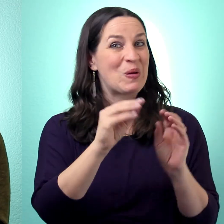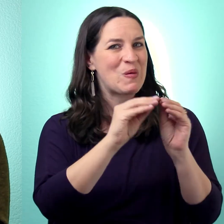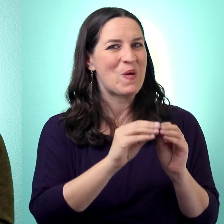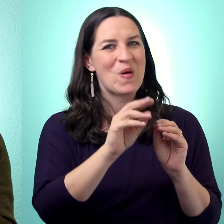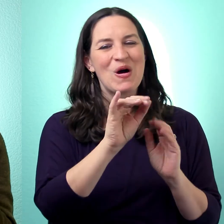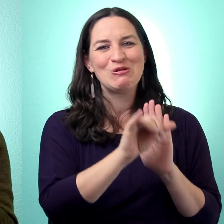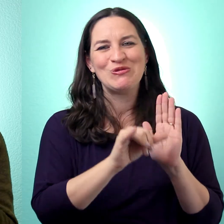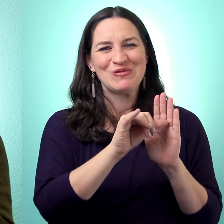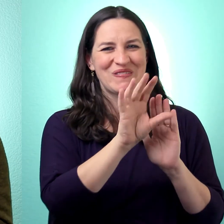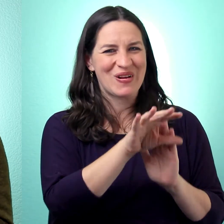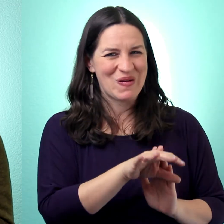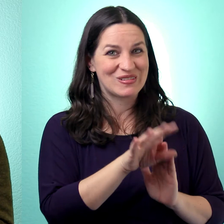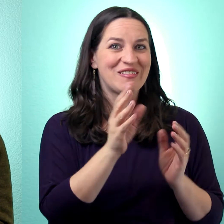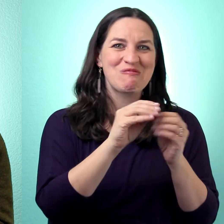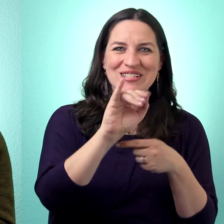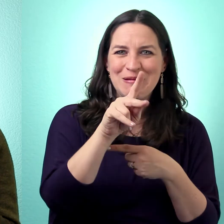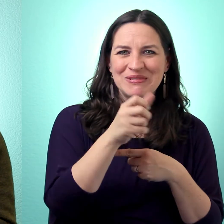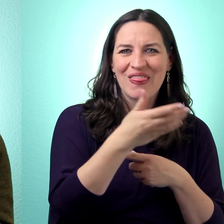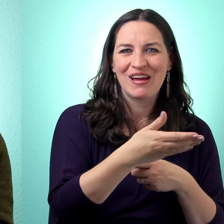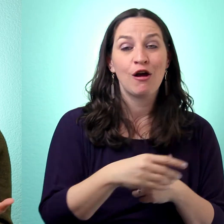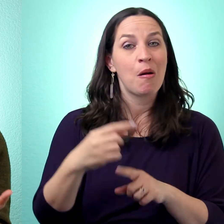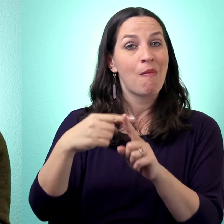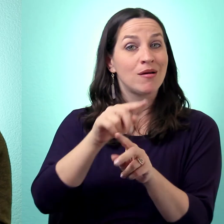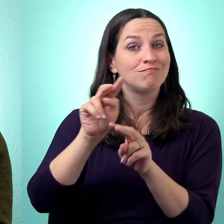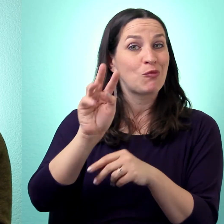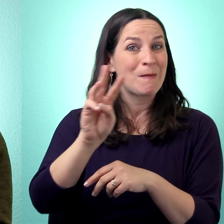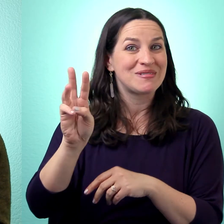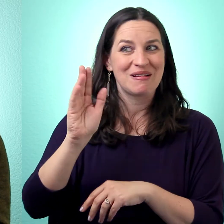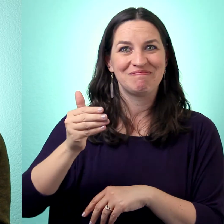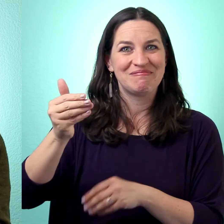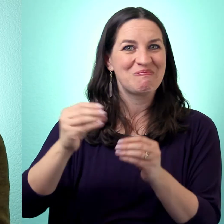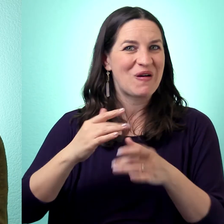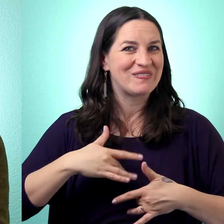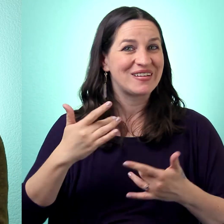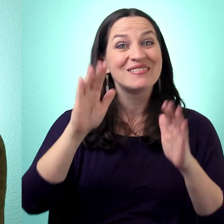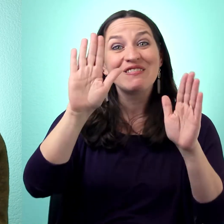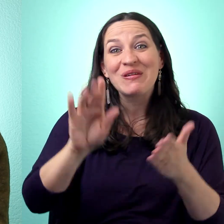channel for more videos and tips and our website for the upcoming events and workshops that we have scheduled. Have a great week!